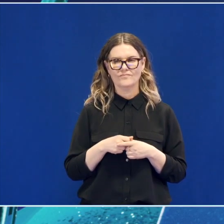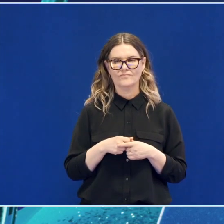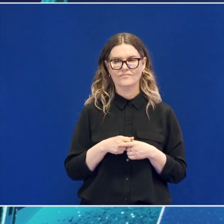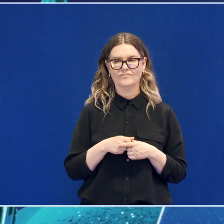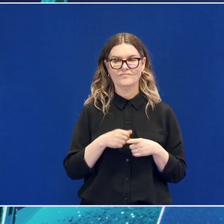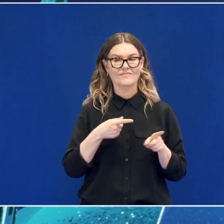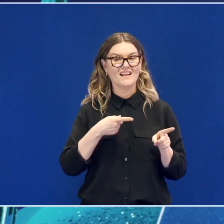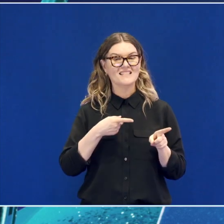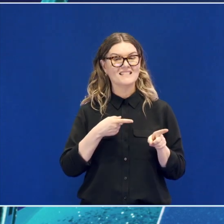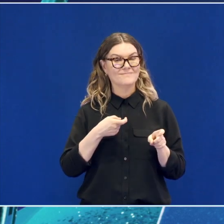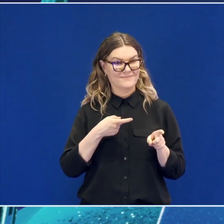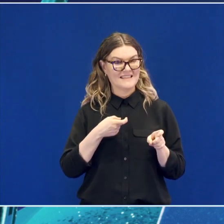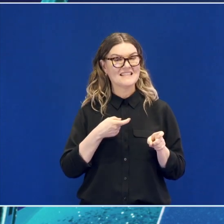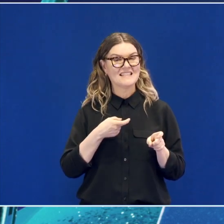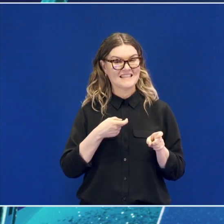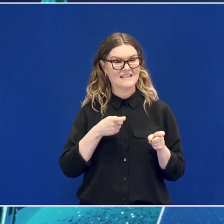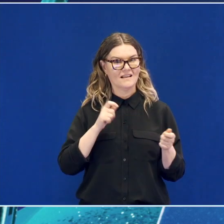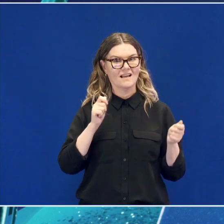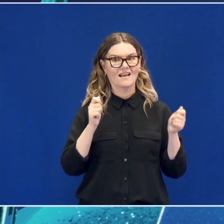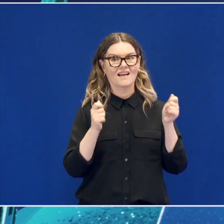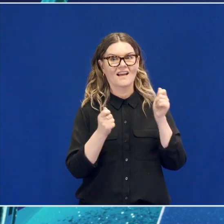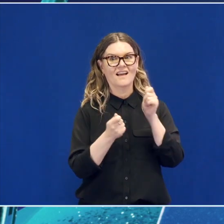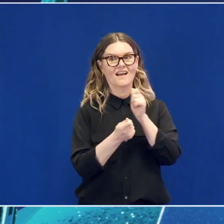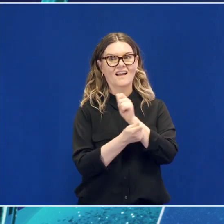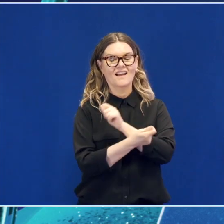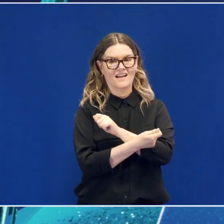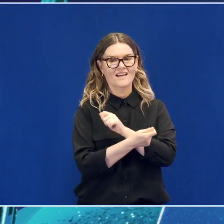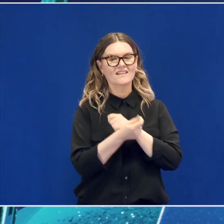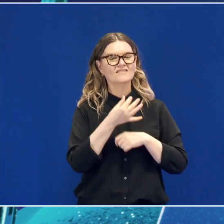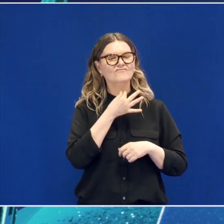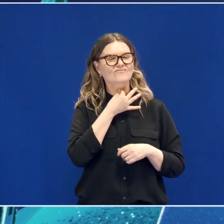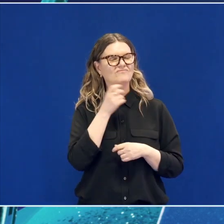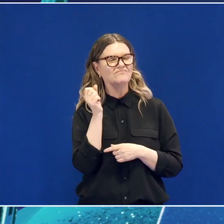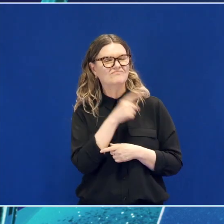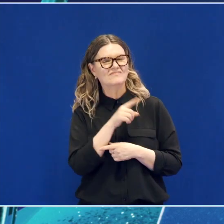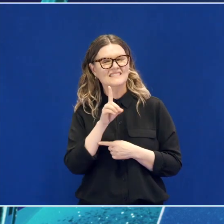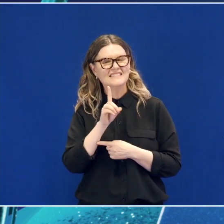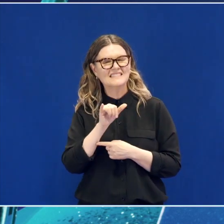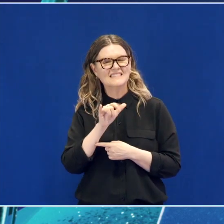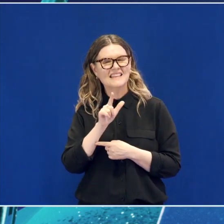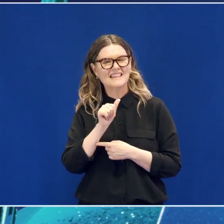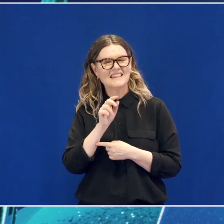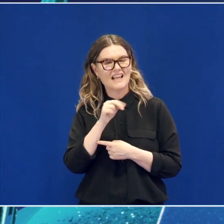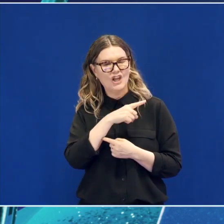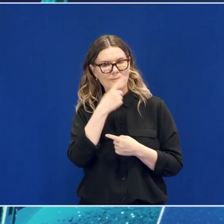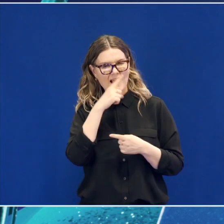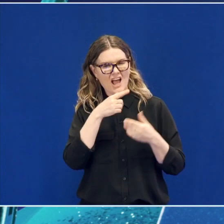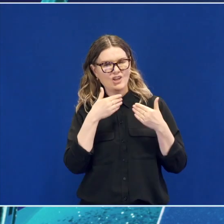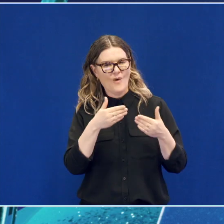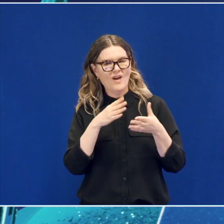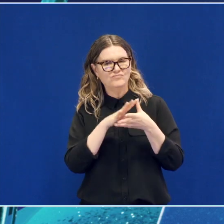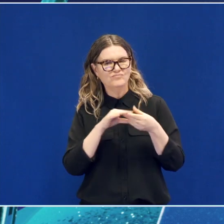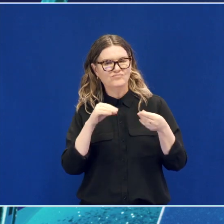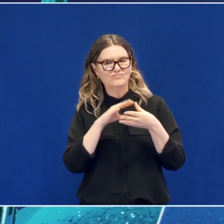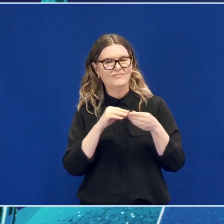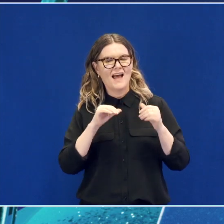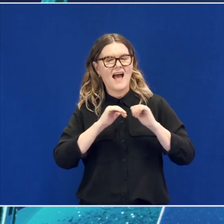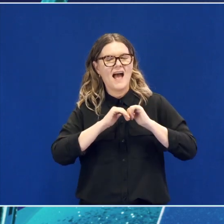and how trying to figure out what models to map your research against was super challenging because of the models constantly changing under you.